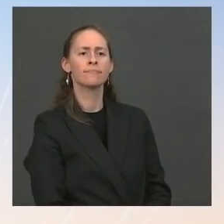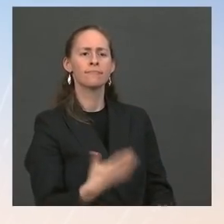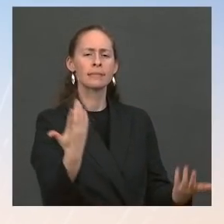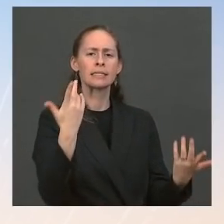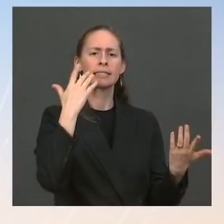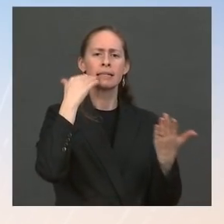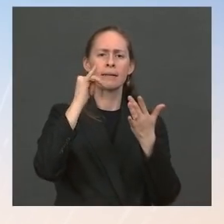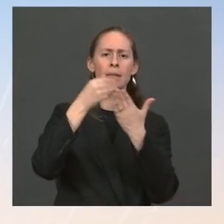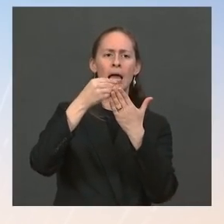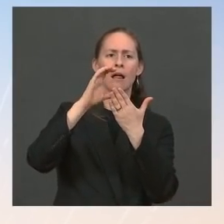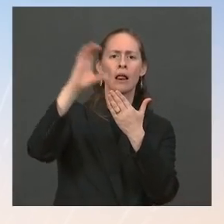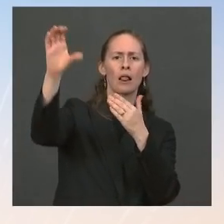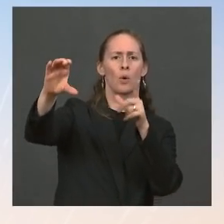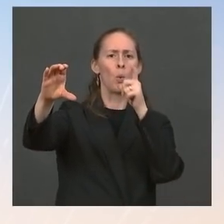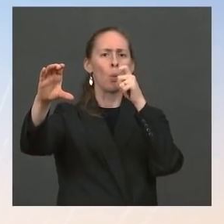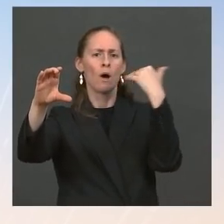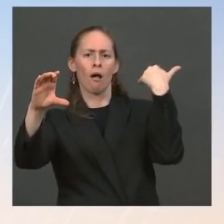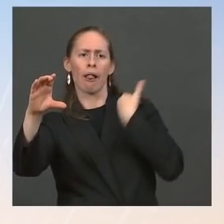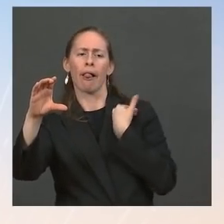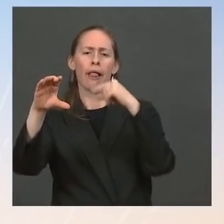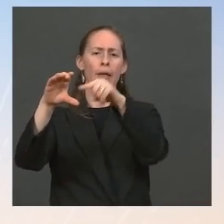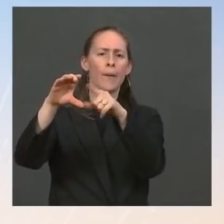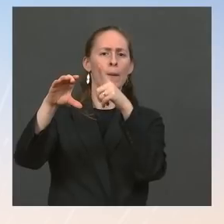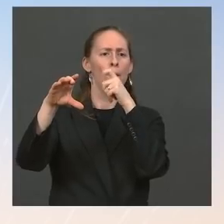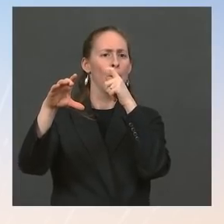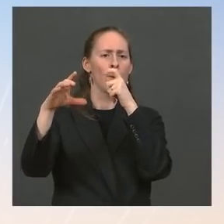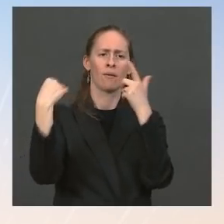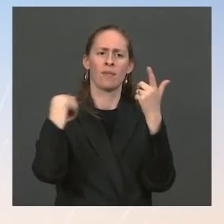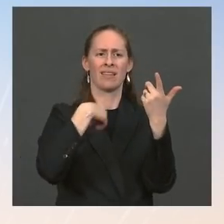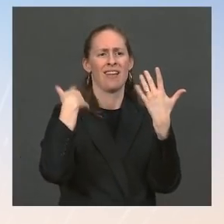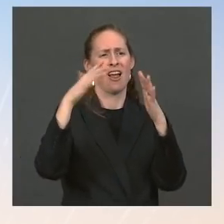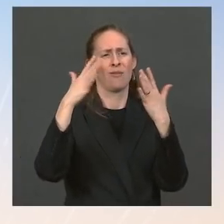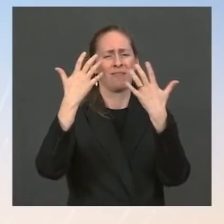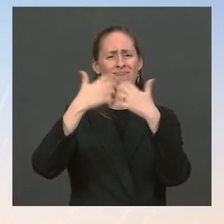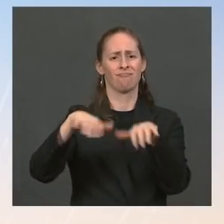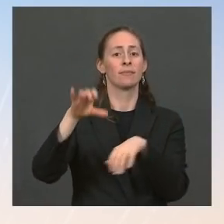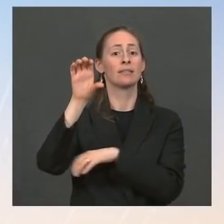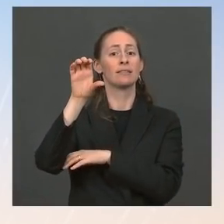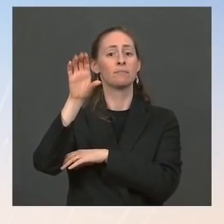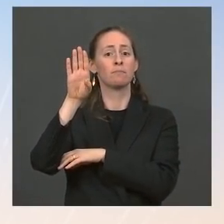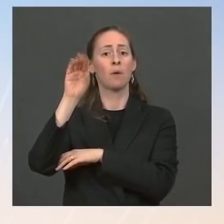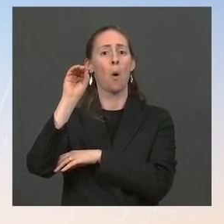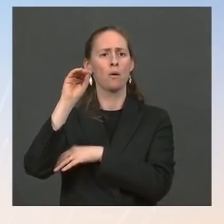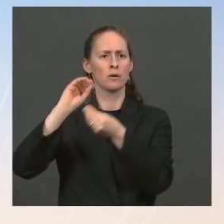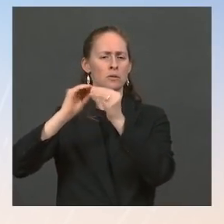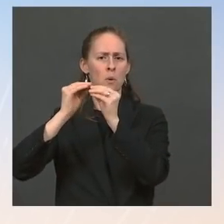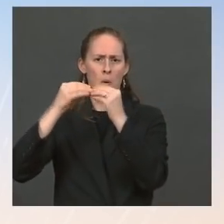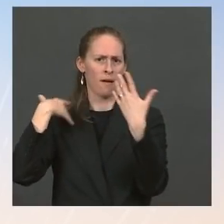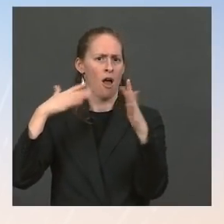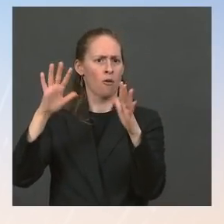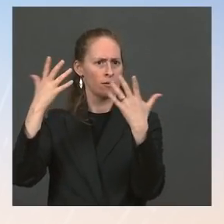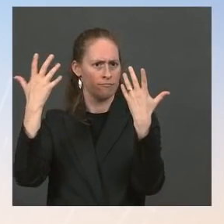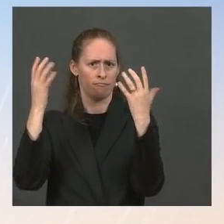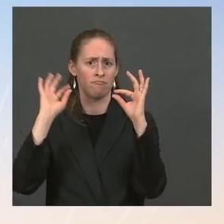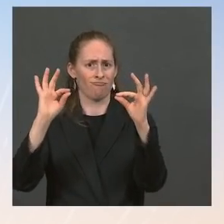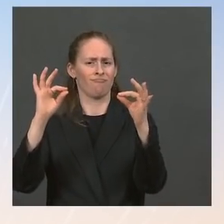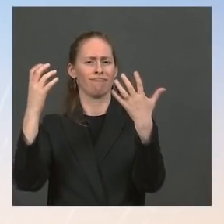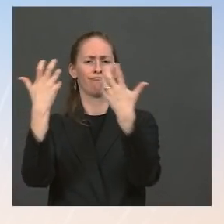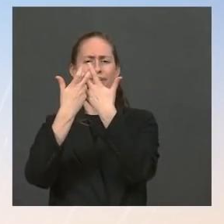We've seen that every component of information the CBO has put out has been consistent with our projections. There have been a number of other outside economists